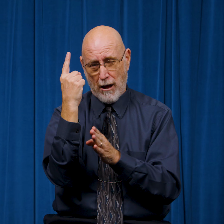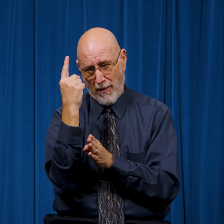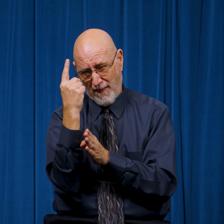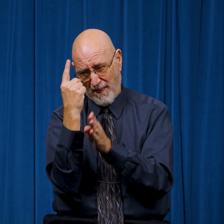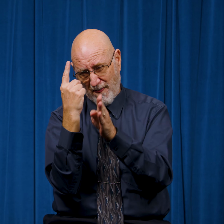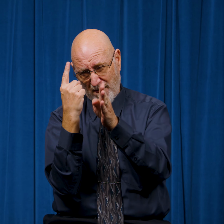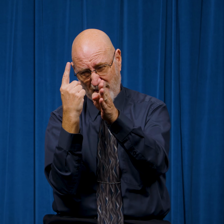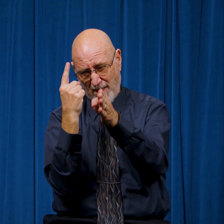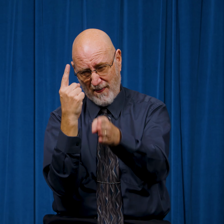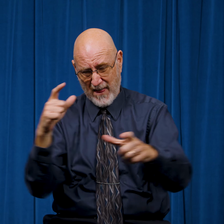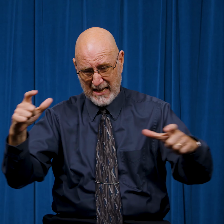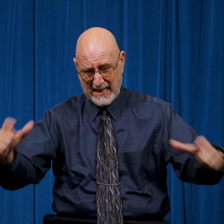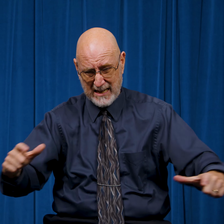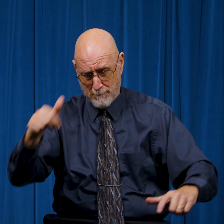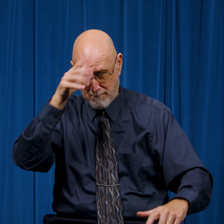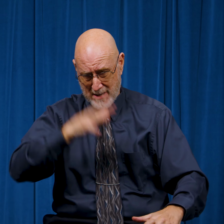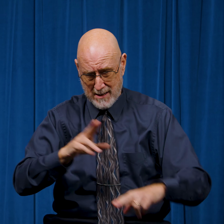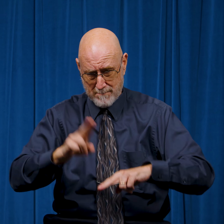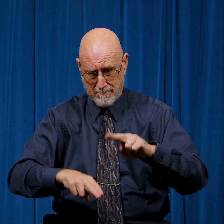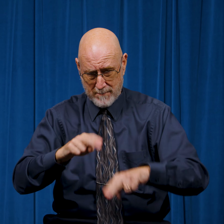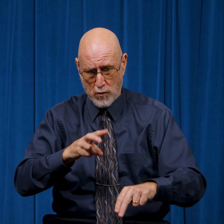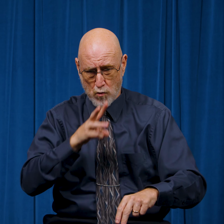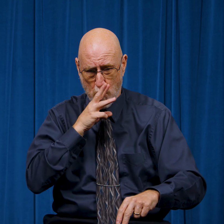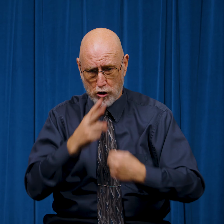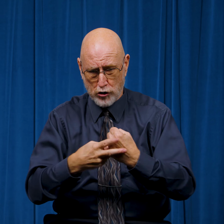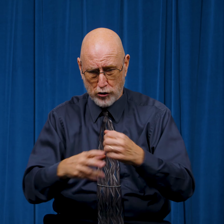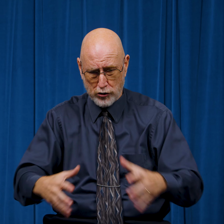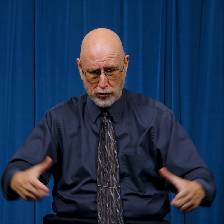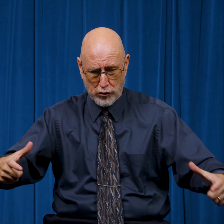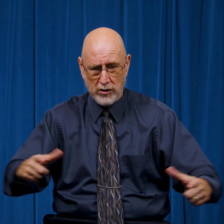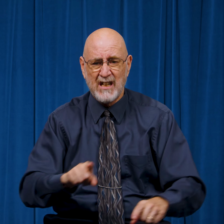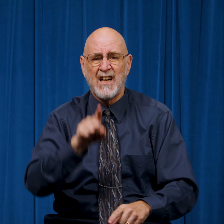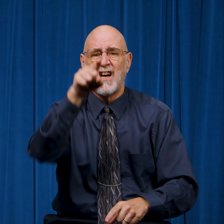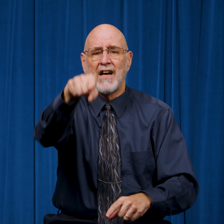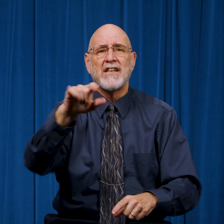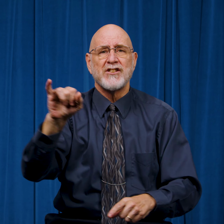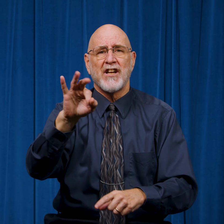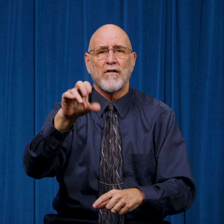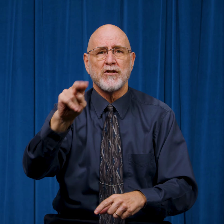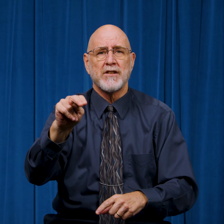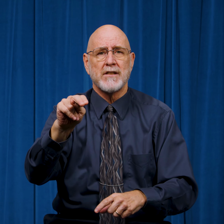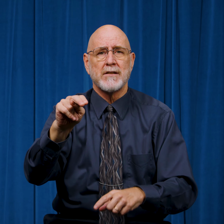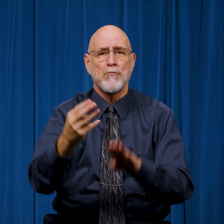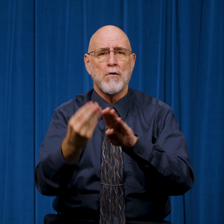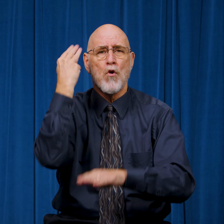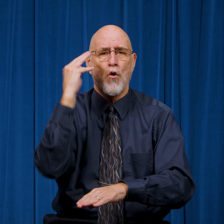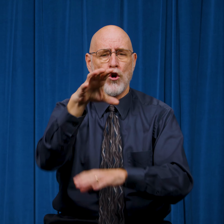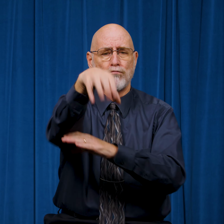and across the man-made Tidal Basin reservoir is the Jefferson Memorial. Constructed in the 1940s,